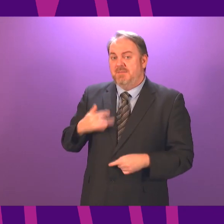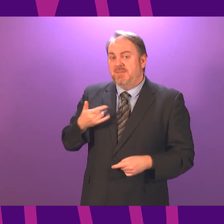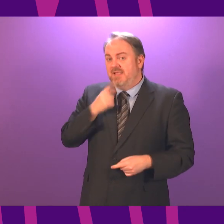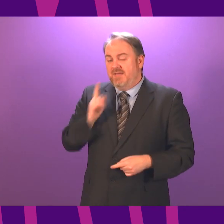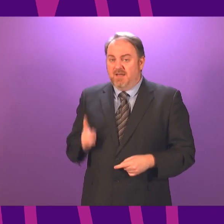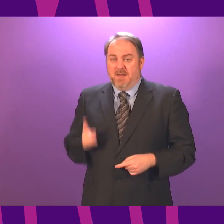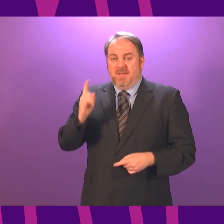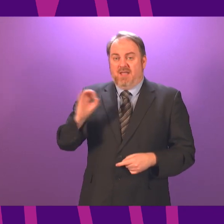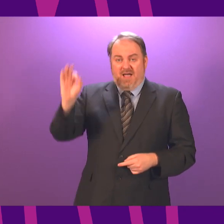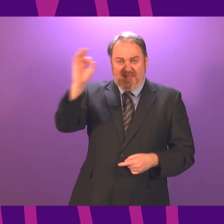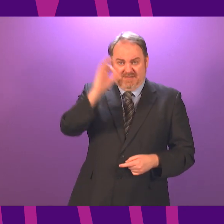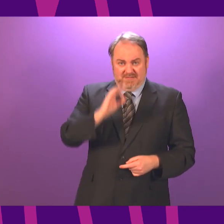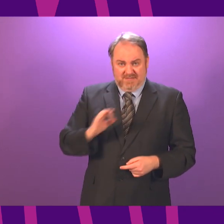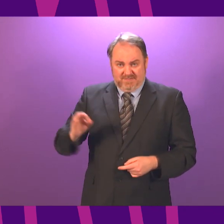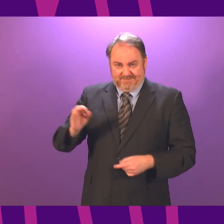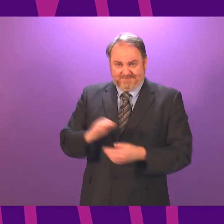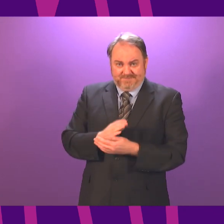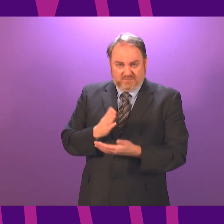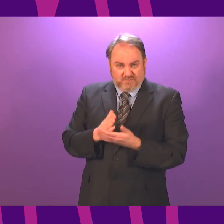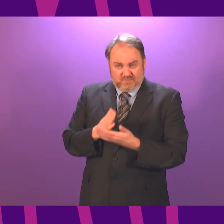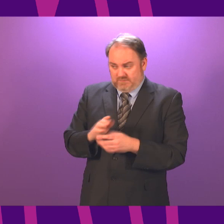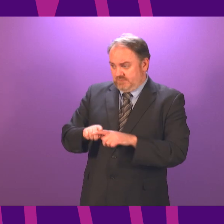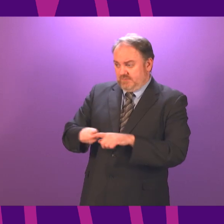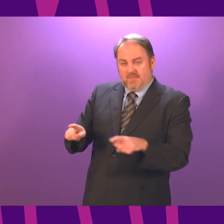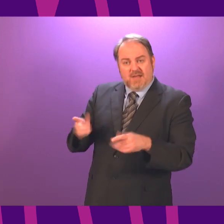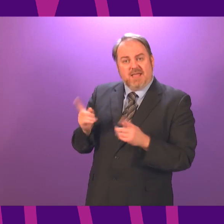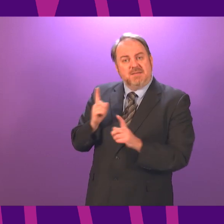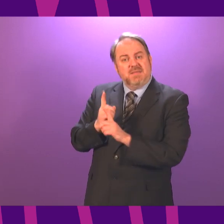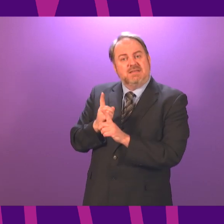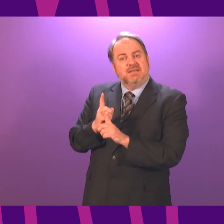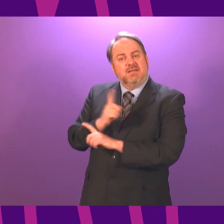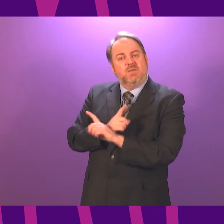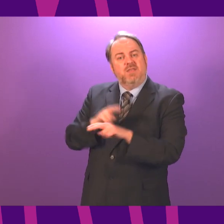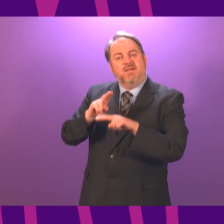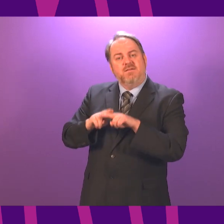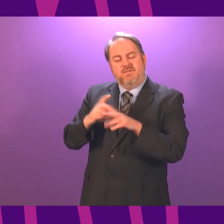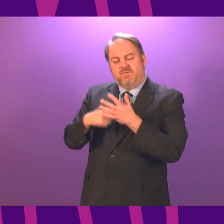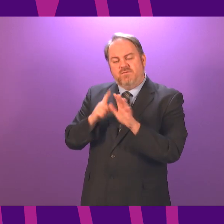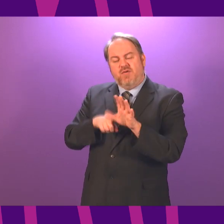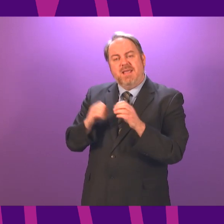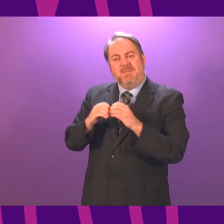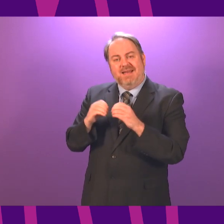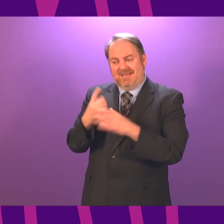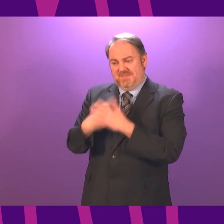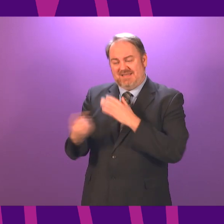people with terminal illnesses who are in our island communities. Last week, I had a meeting with Fred Banning, a terminally ill man who is campaigning for